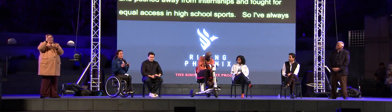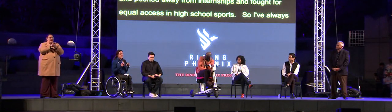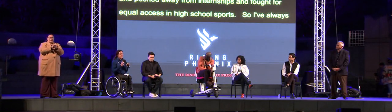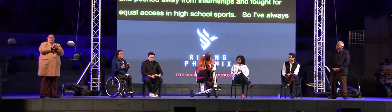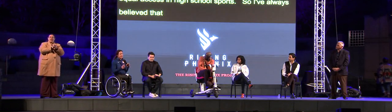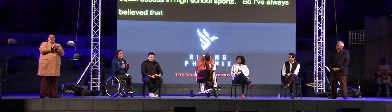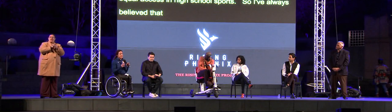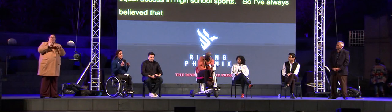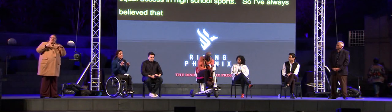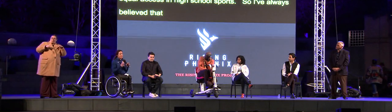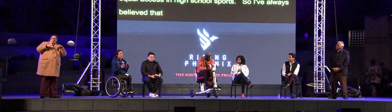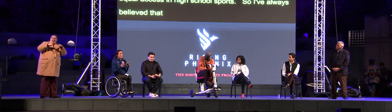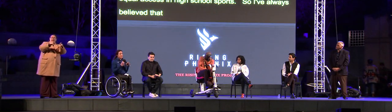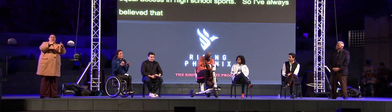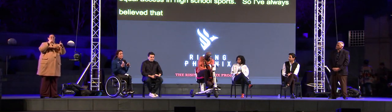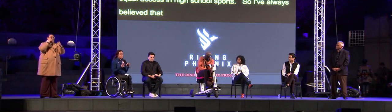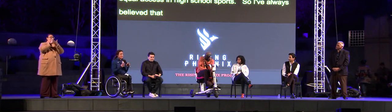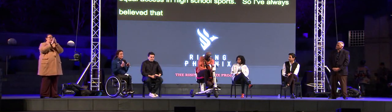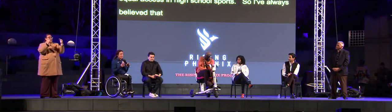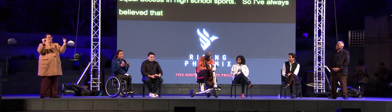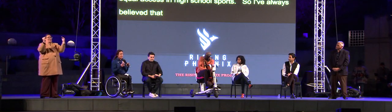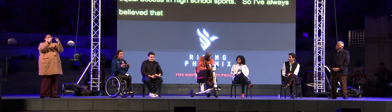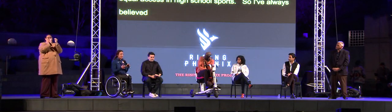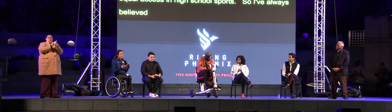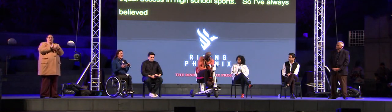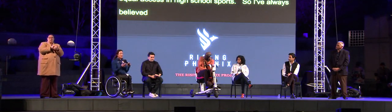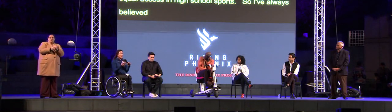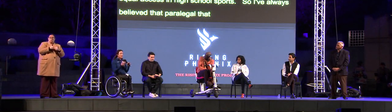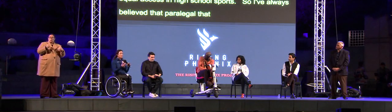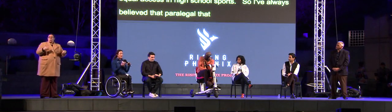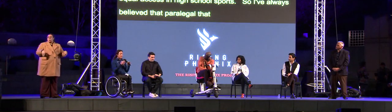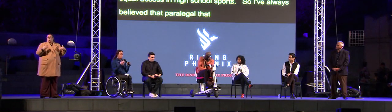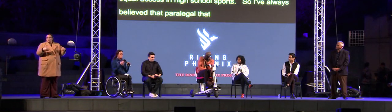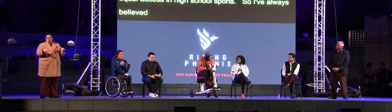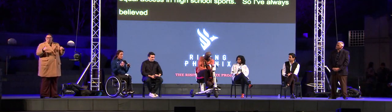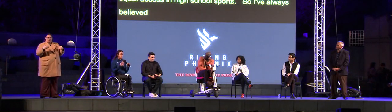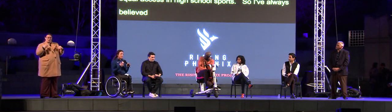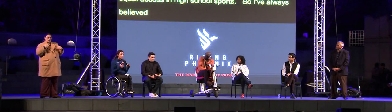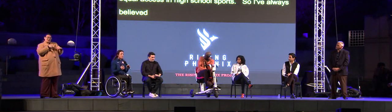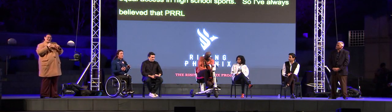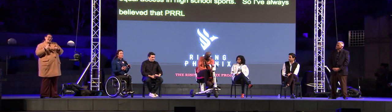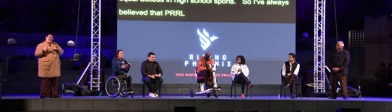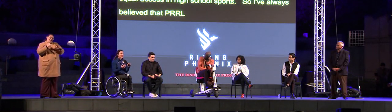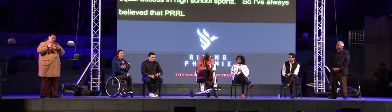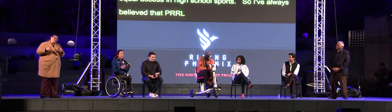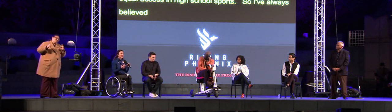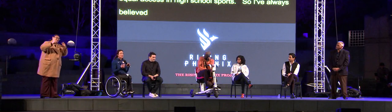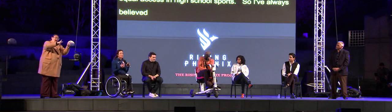if we can make it into equality with sports, then we can give back also into our own communities,